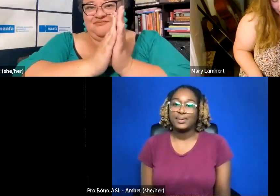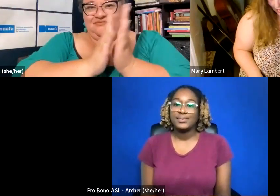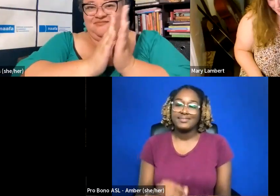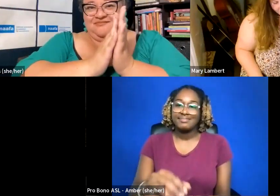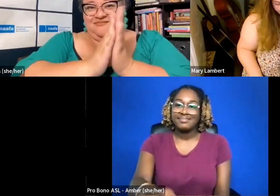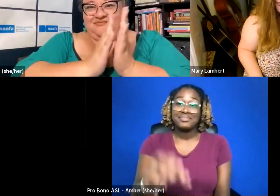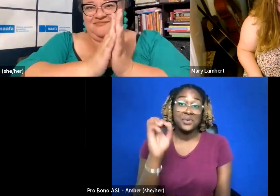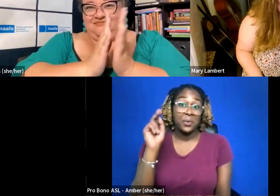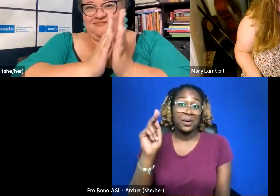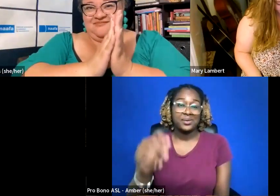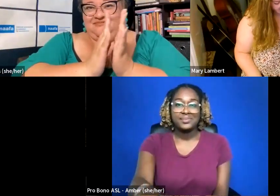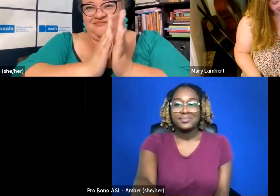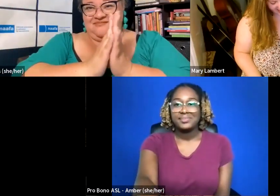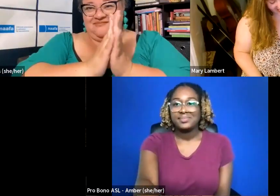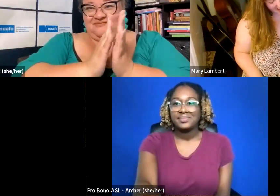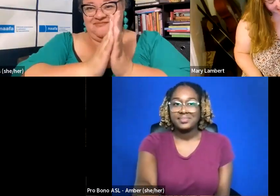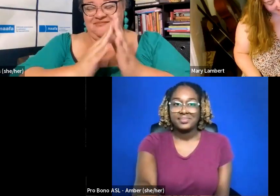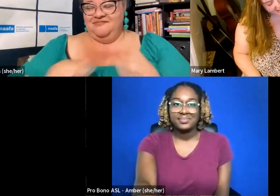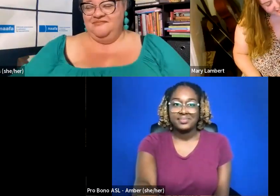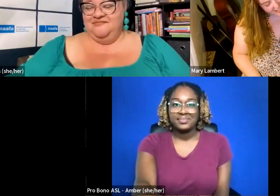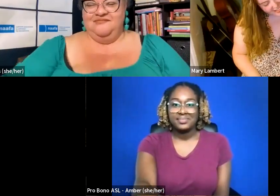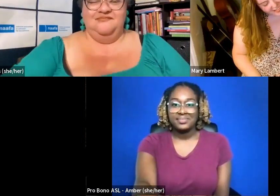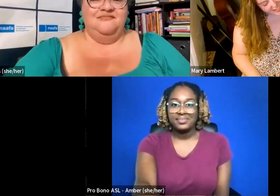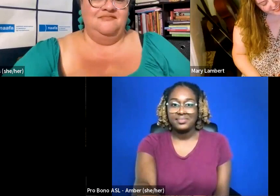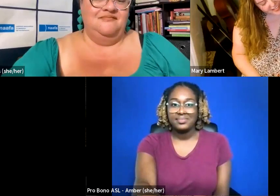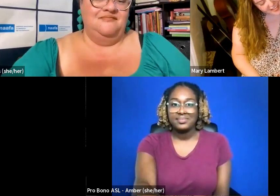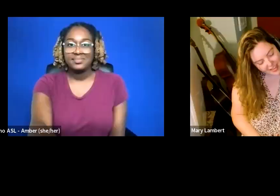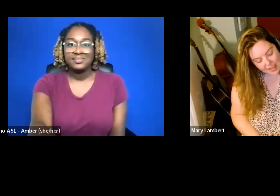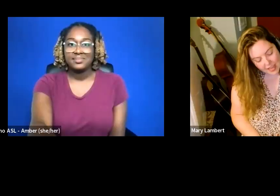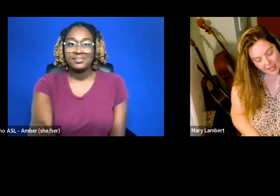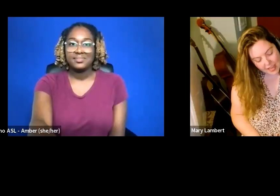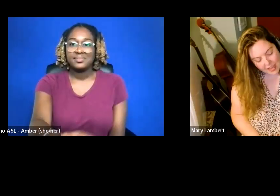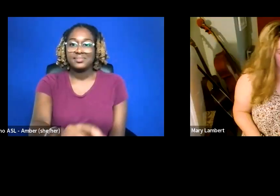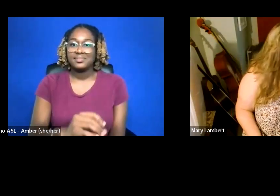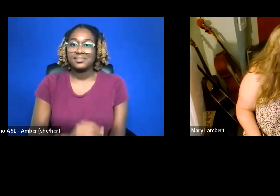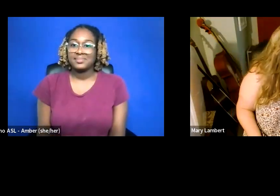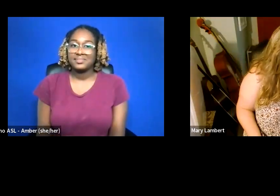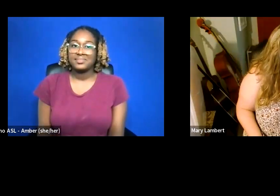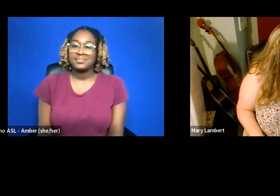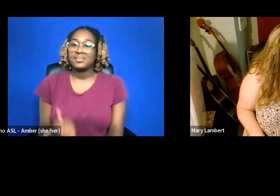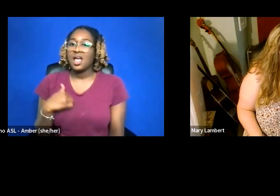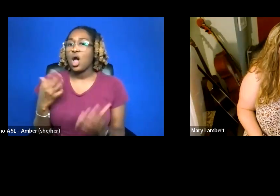pay for. Oh, I want to share with you all